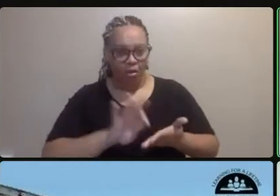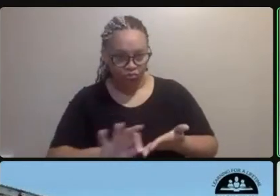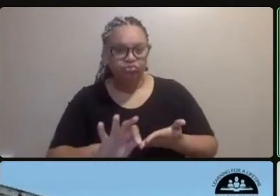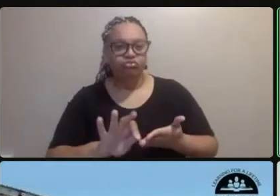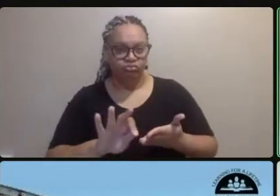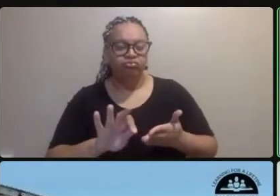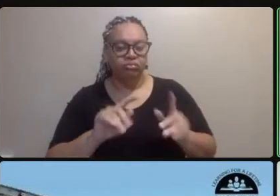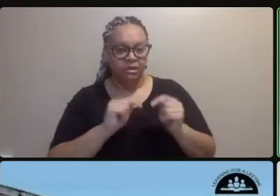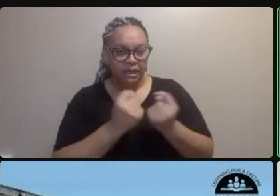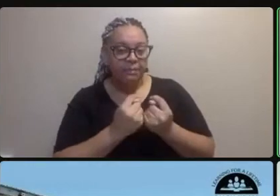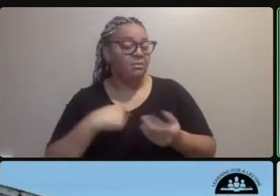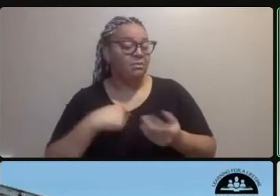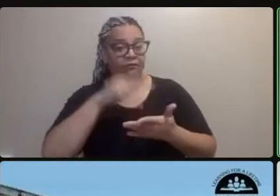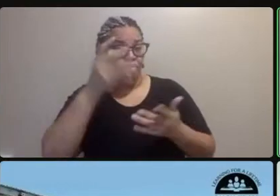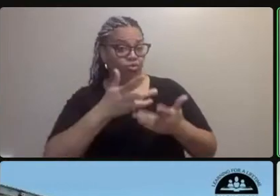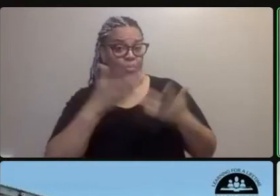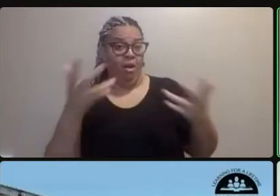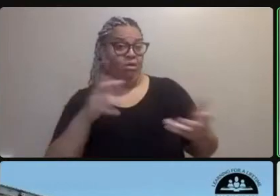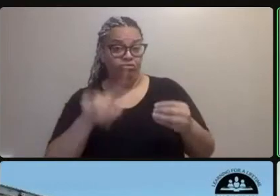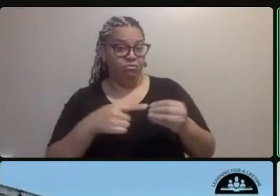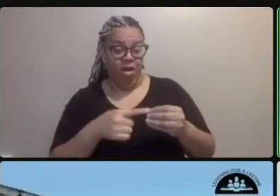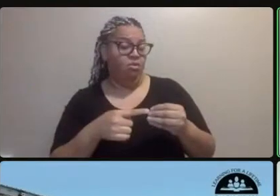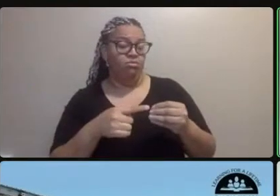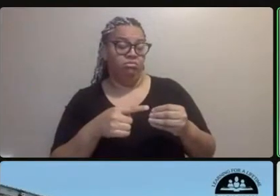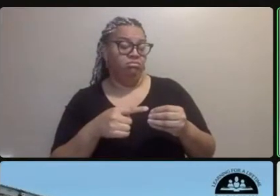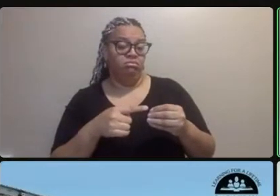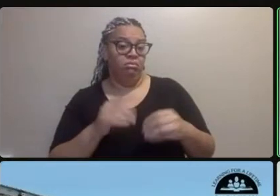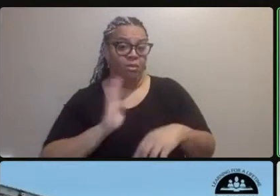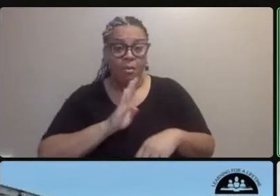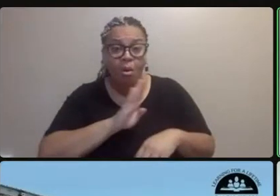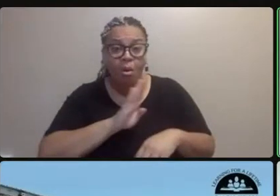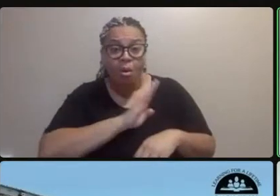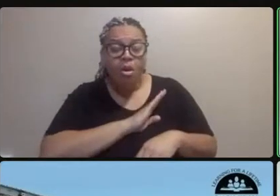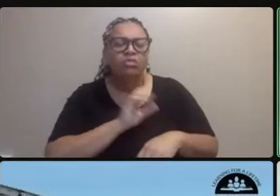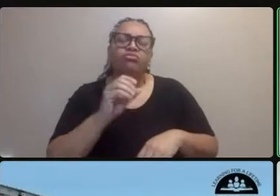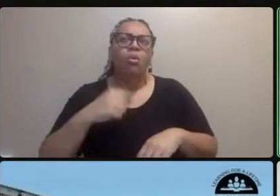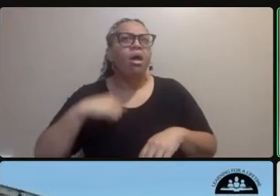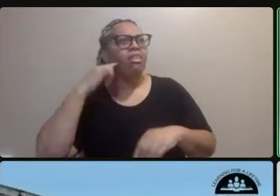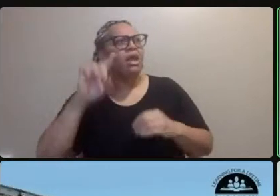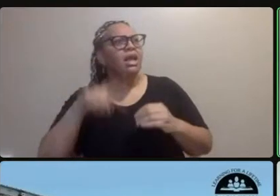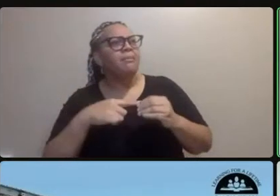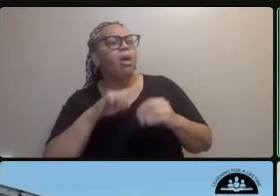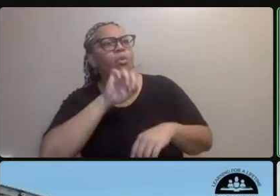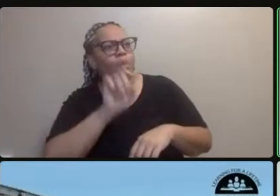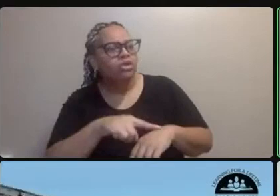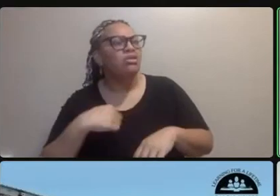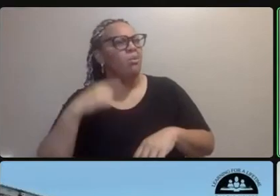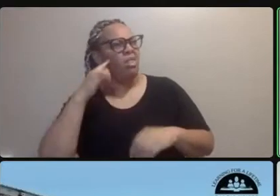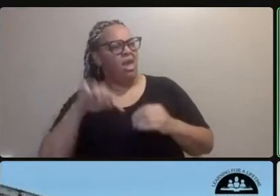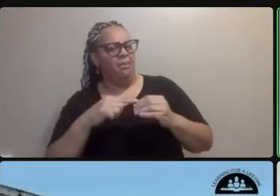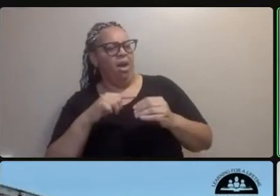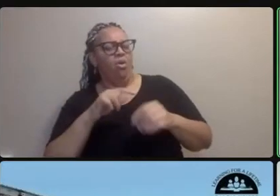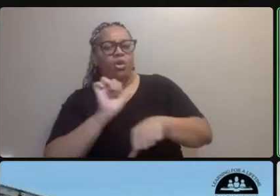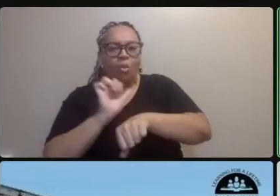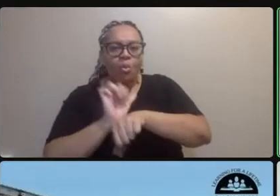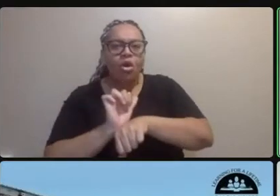I'VE BEEN PLEASED TO BE ON THE DISTRICT AND INVESTMENT ACCOUNT ADVISORY TEAM OVER THE LAST FEW YEARS WHERE MUCH